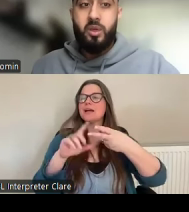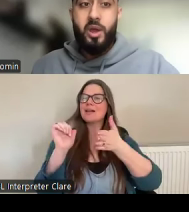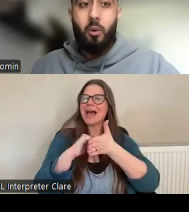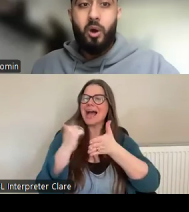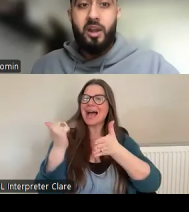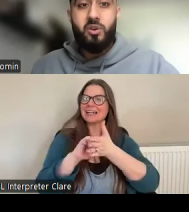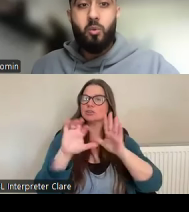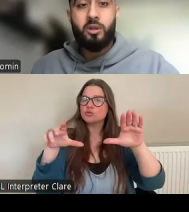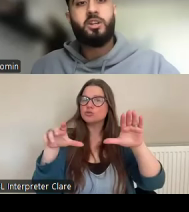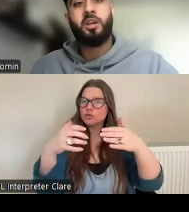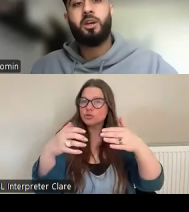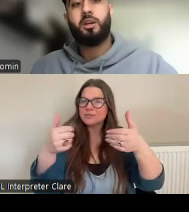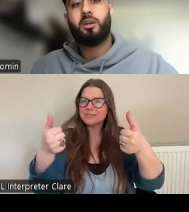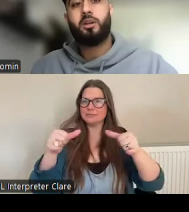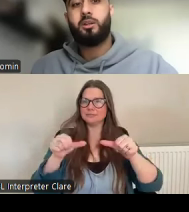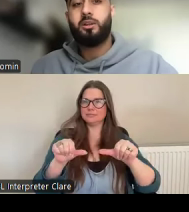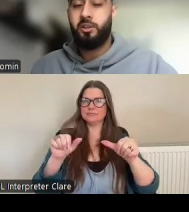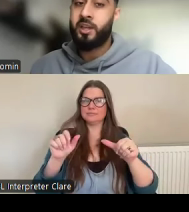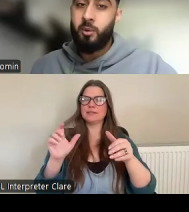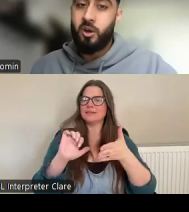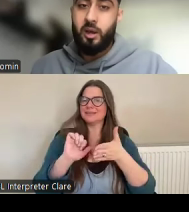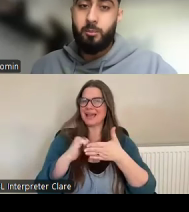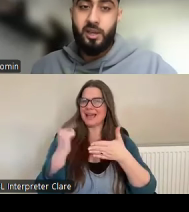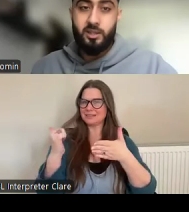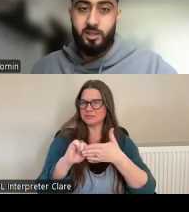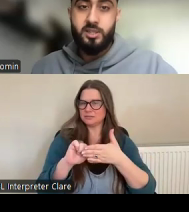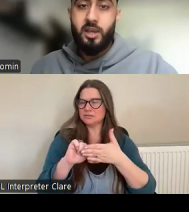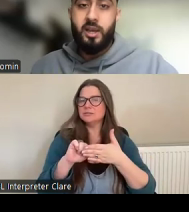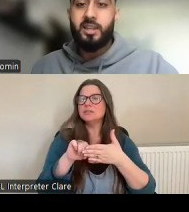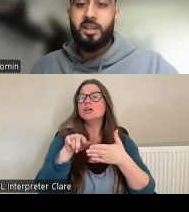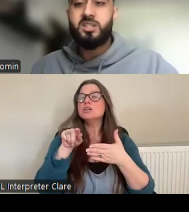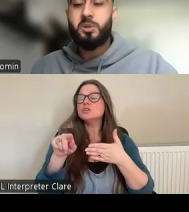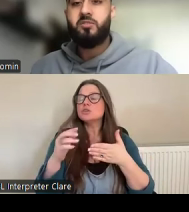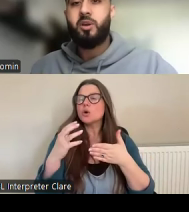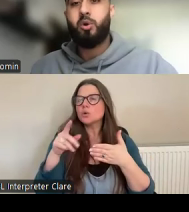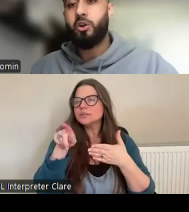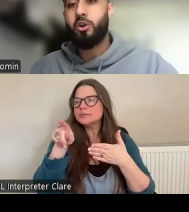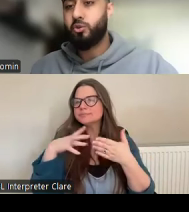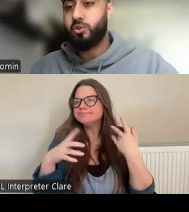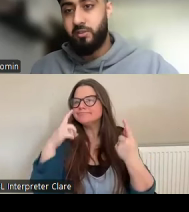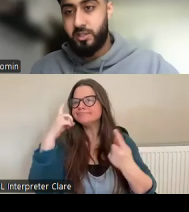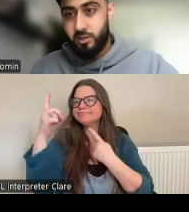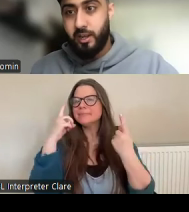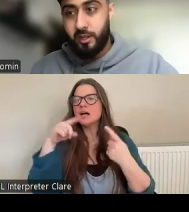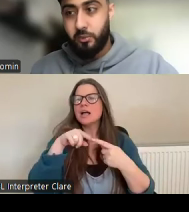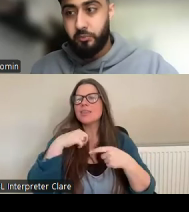The way I want everyone to think about campaigns is it's a specific product or service that you're selling.